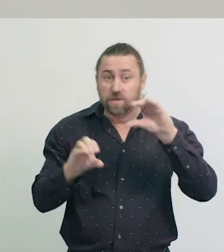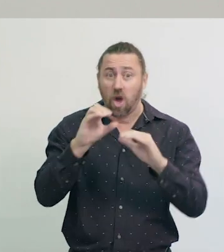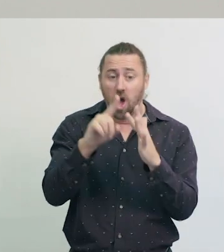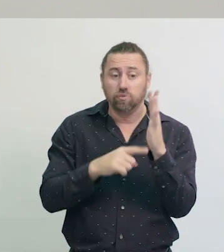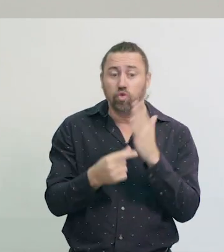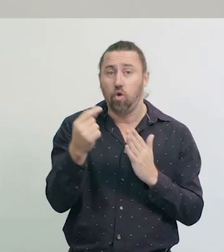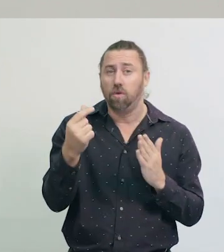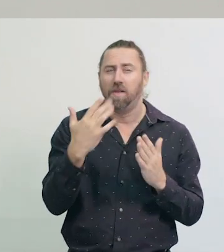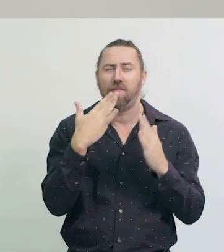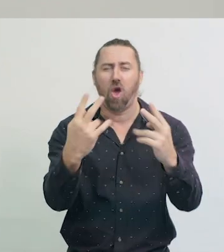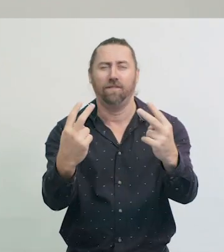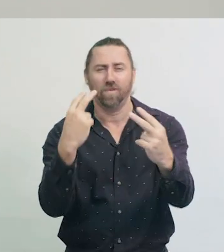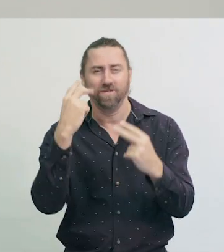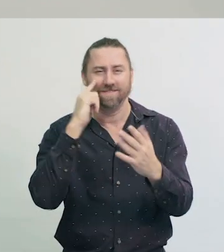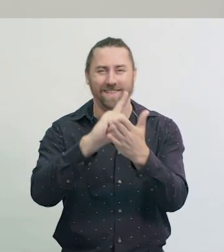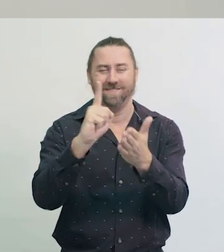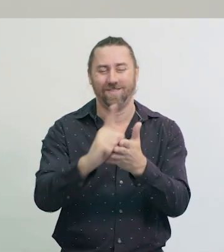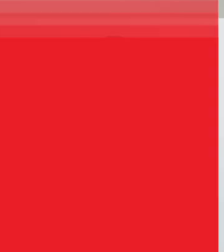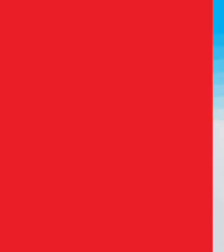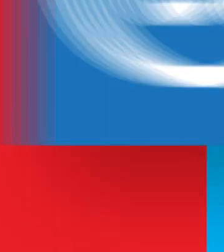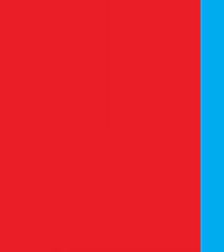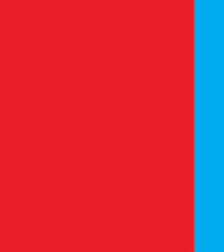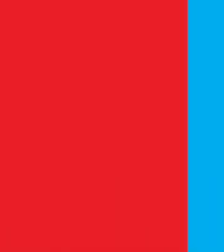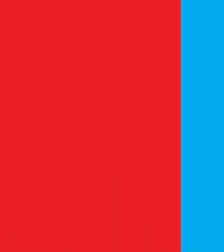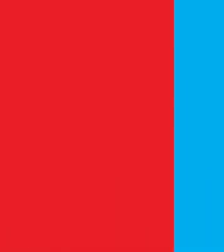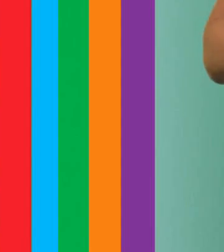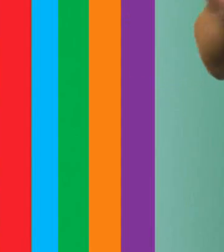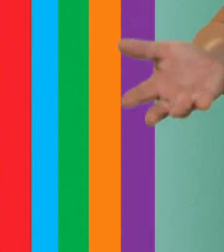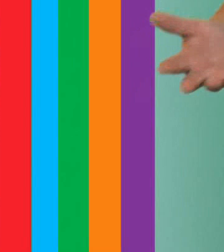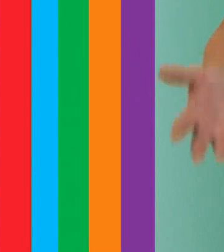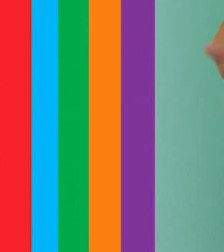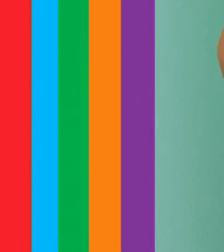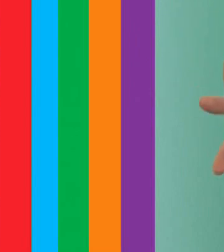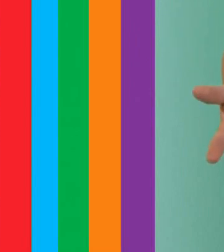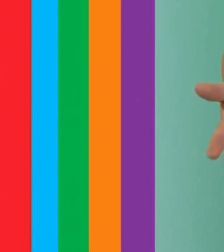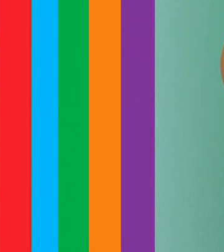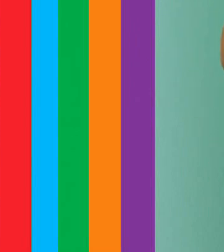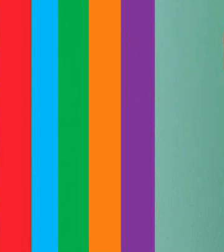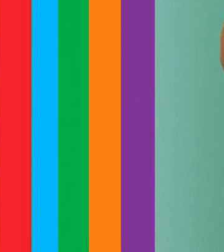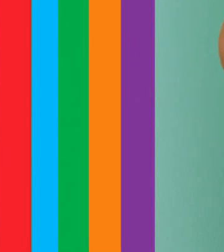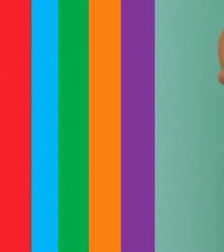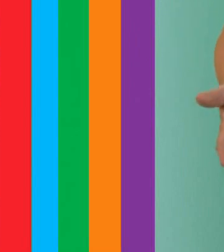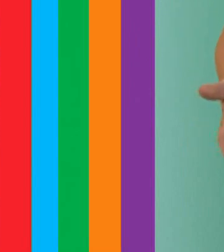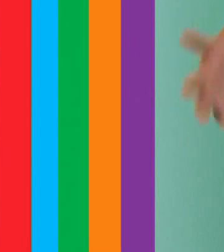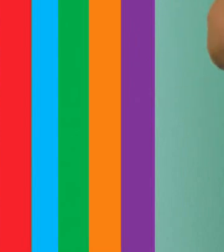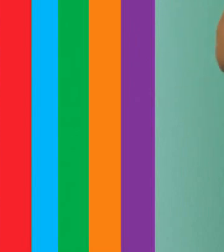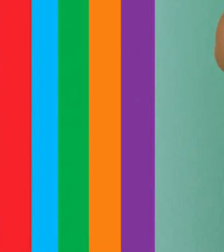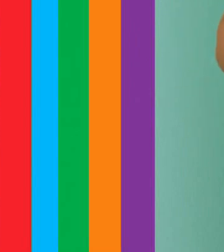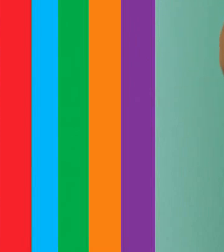Thanks for watching. See you next time! Isn't that interesting, that we all have benefitted in some way,